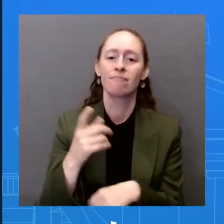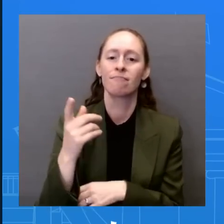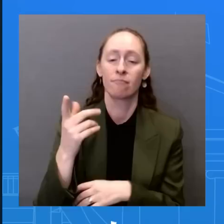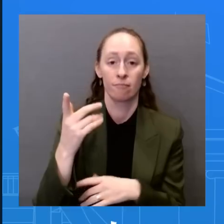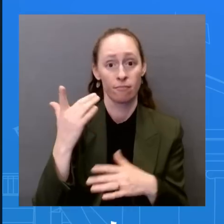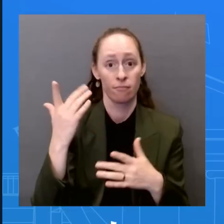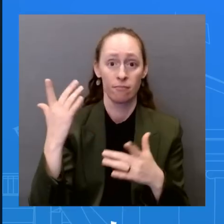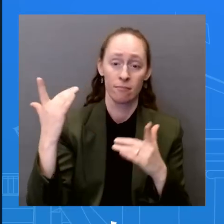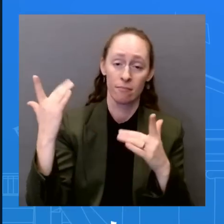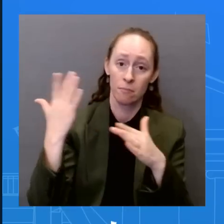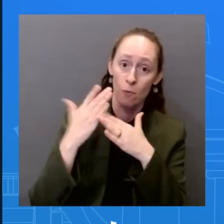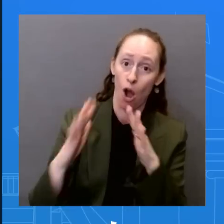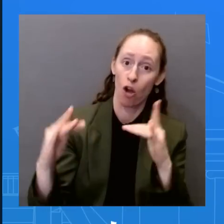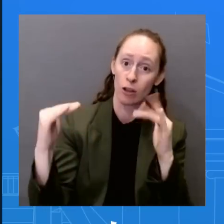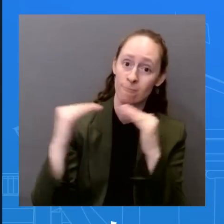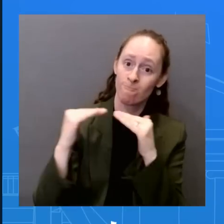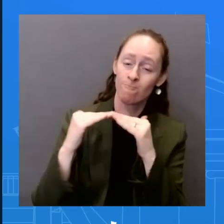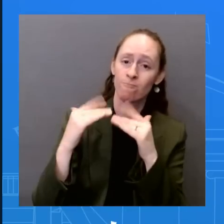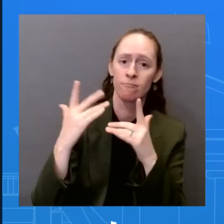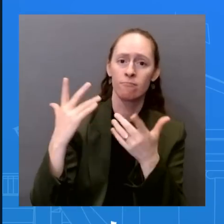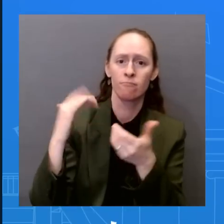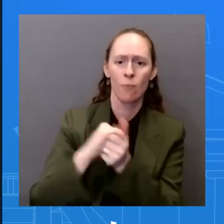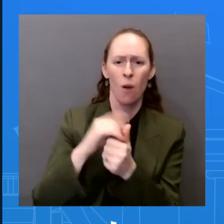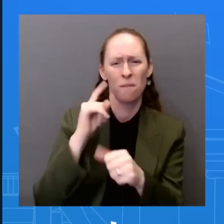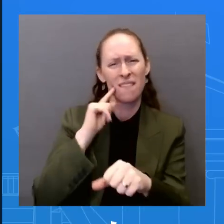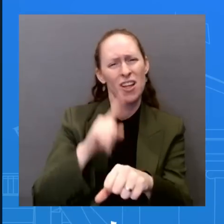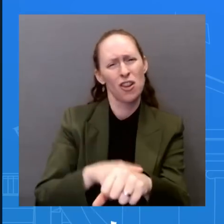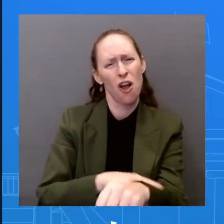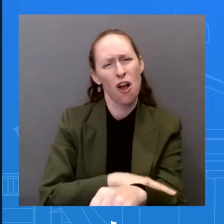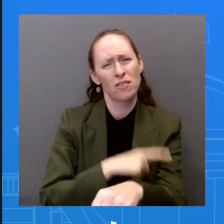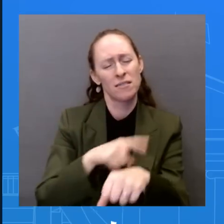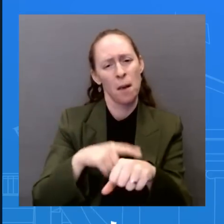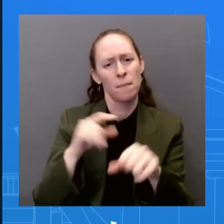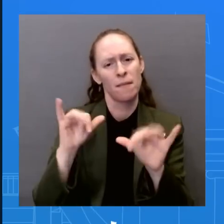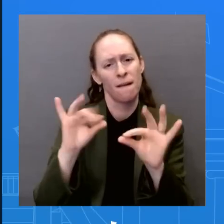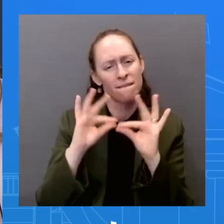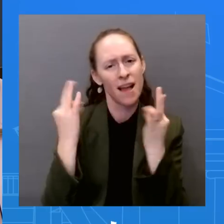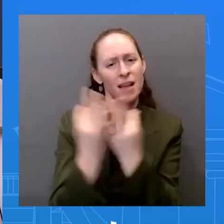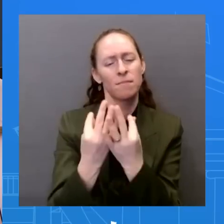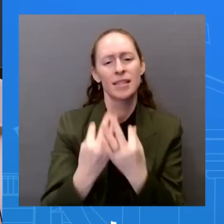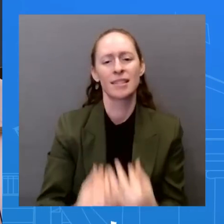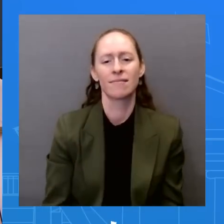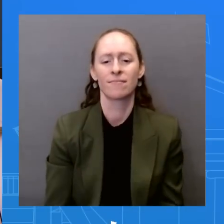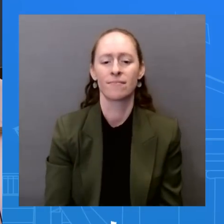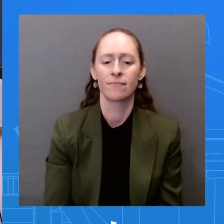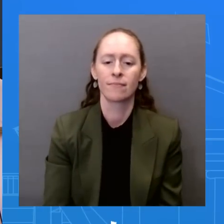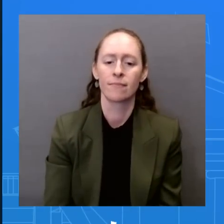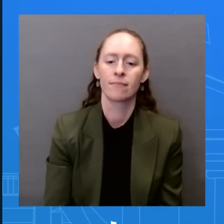their families. And so I can say that they -- they had some -- they had lunch together. The Press: Where did they have lunch? Ms. Jean-Pierre: Oh, I --